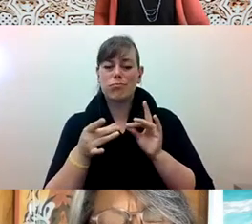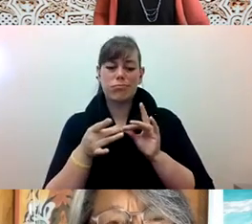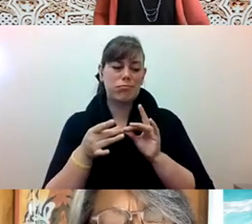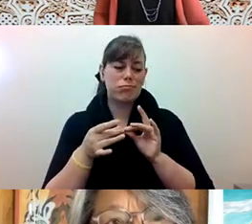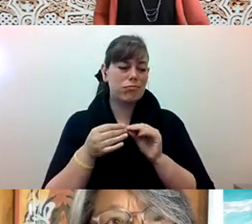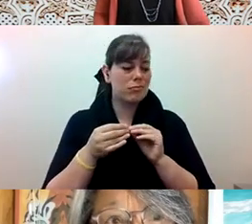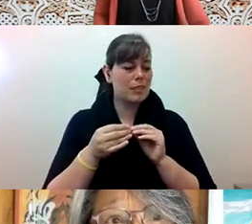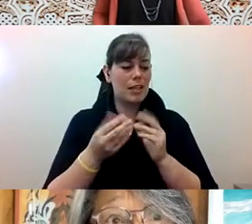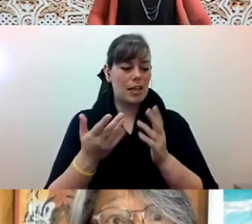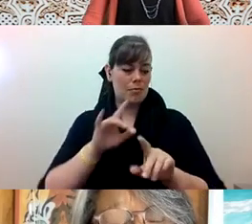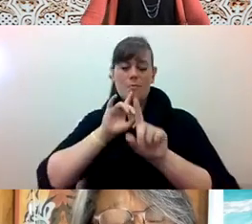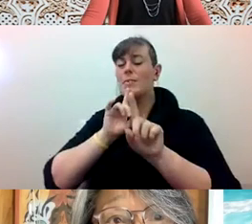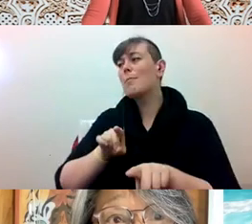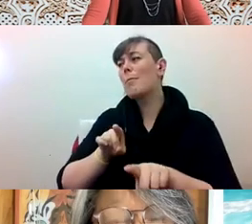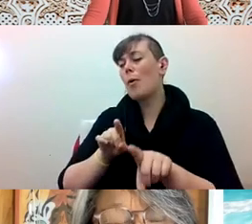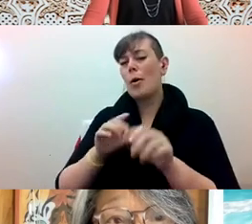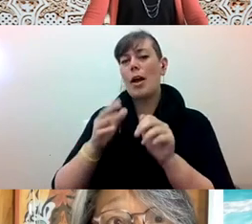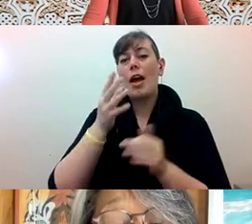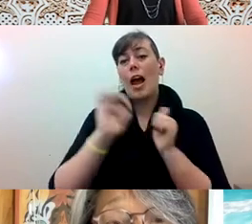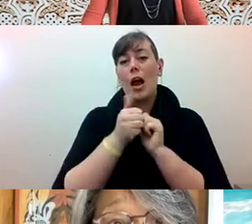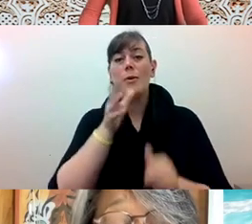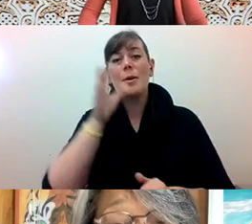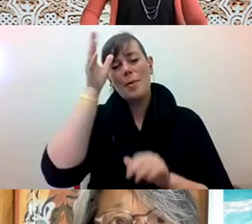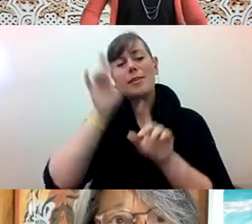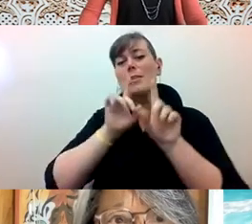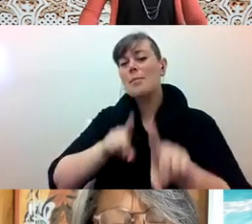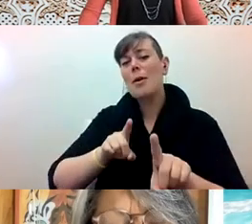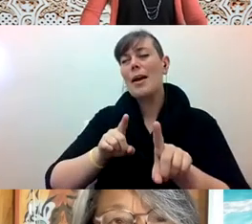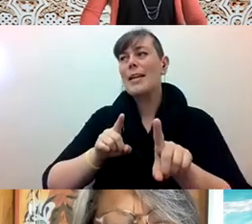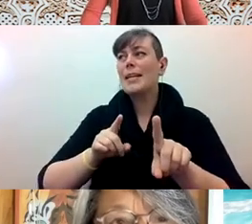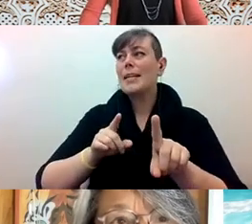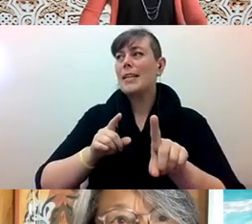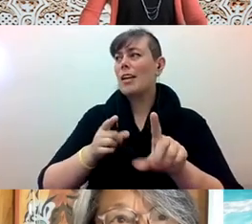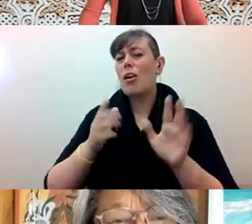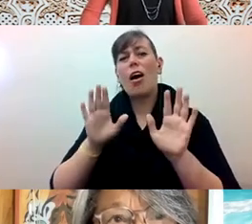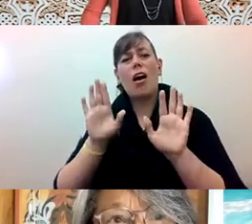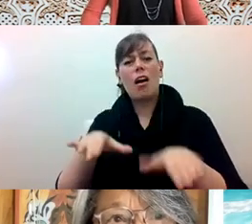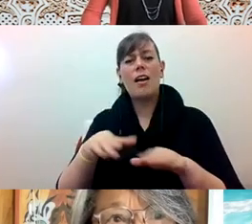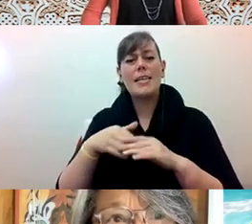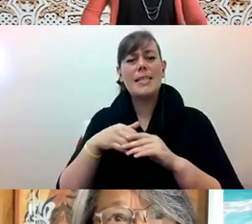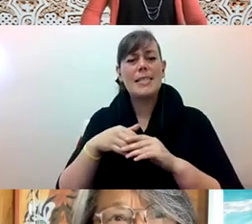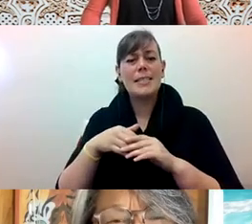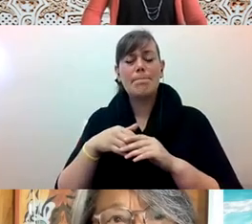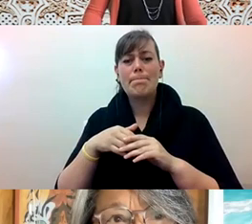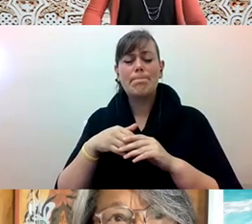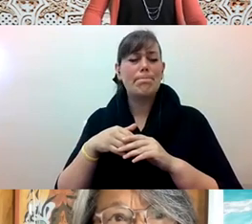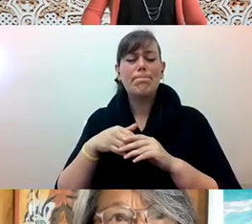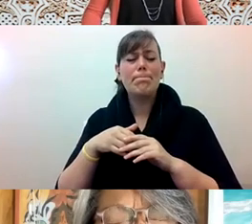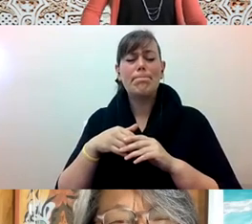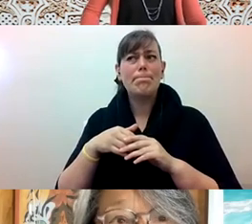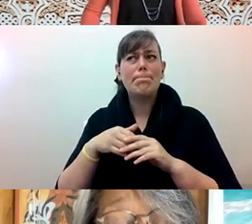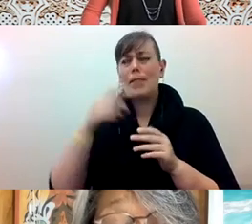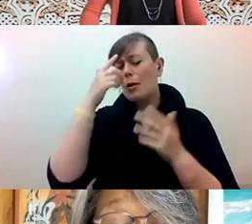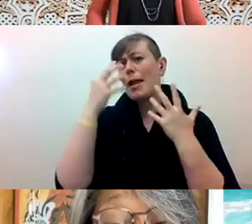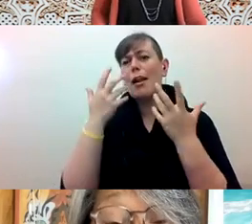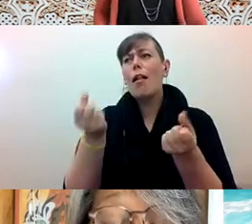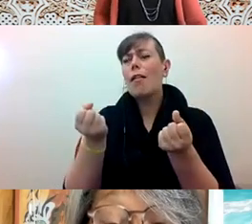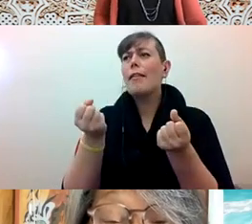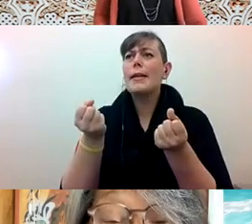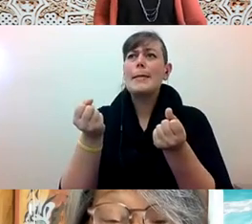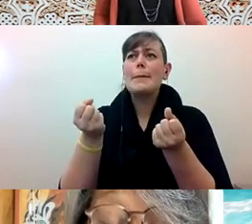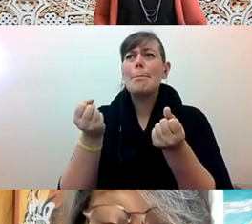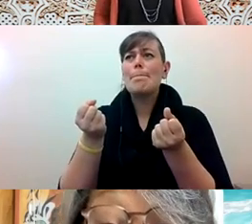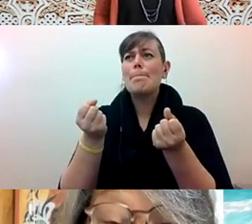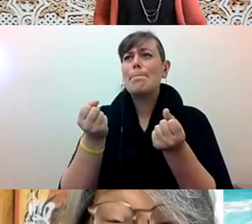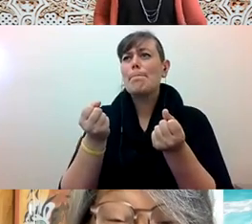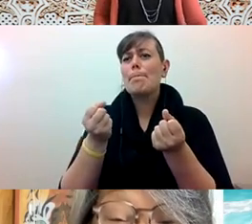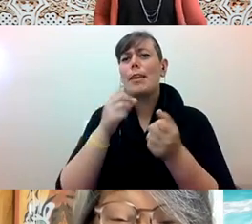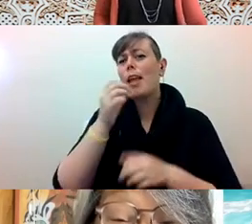pam tau lee: responding in terms of not a conservative person with a... well the mental health is... is like, yes it is... it's not like understanding from the students point of view